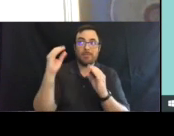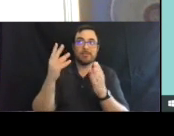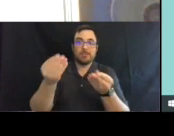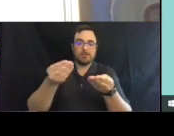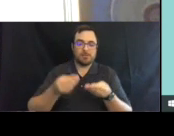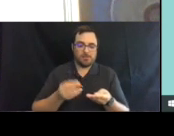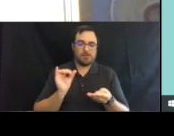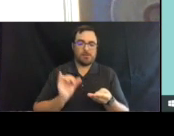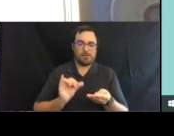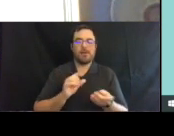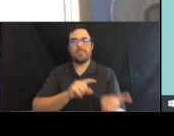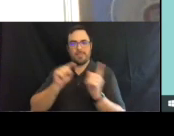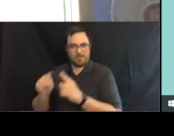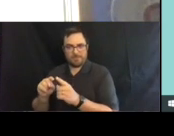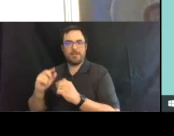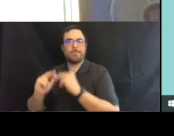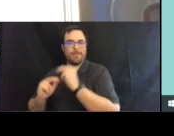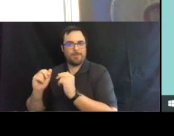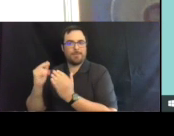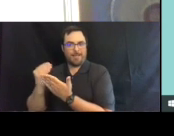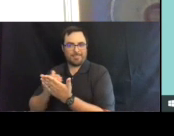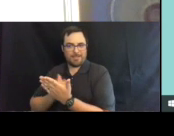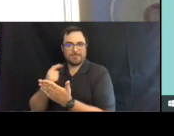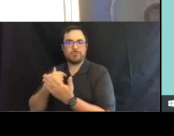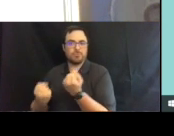lesson so they can listen to what they're missing and